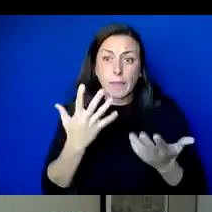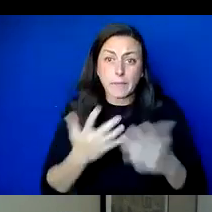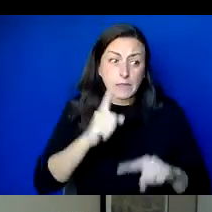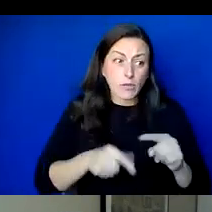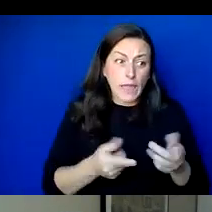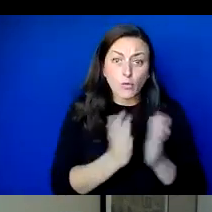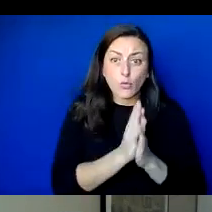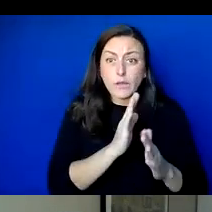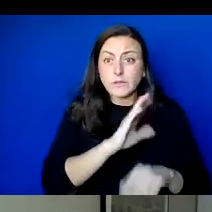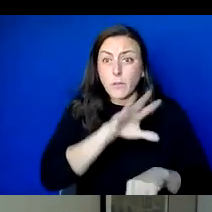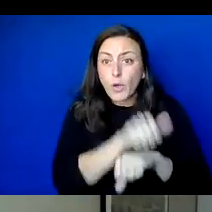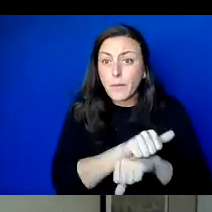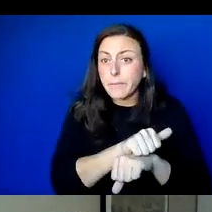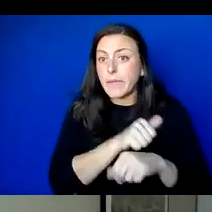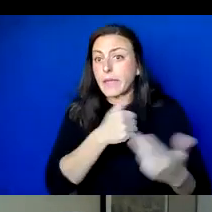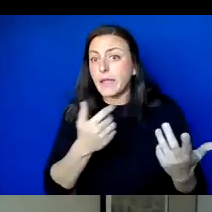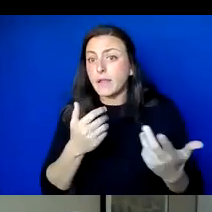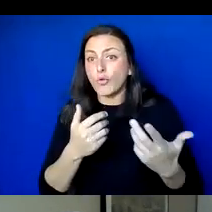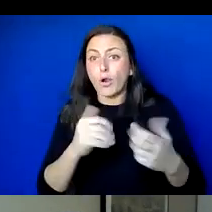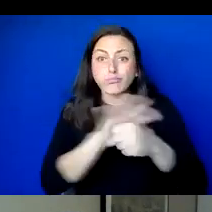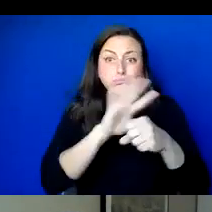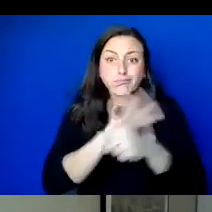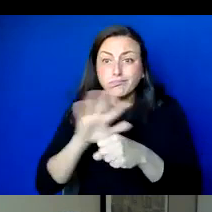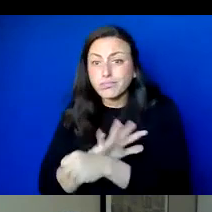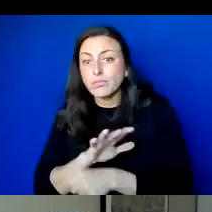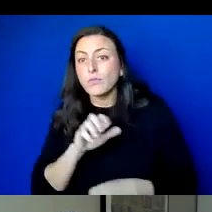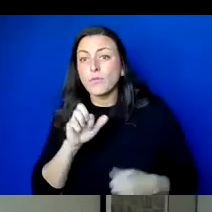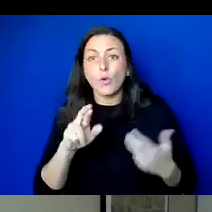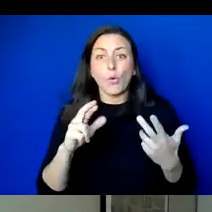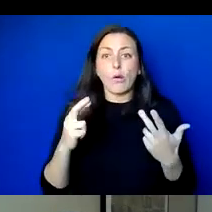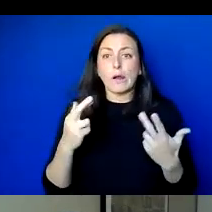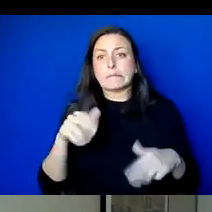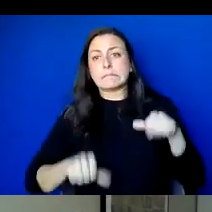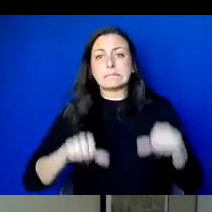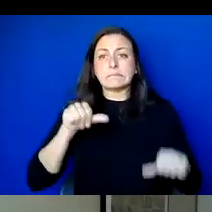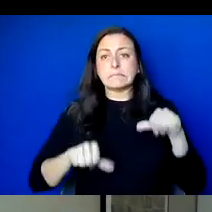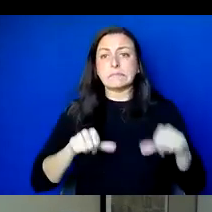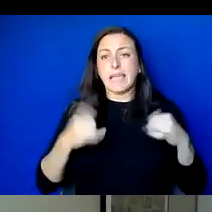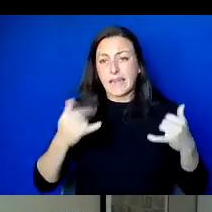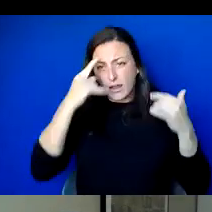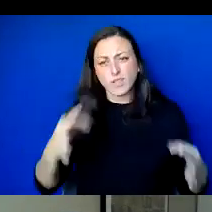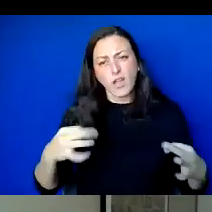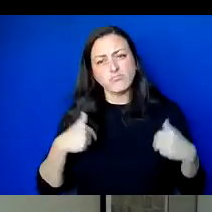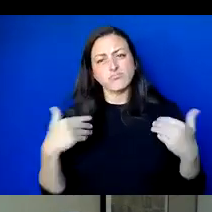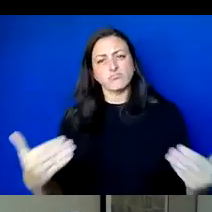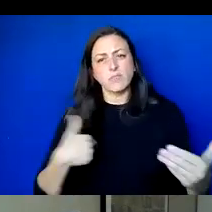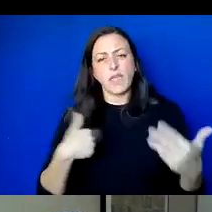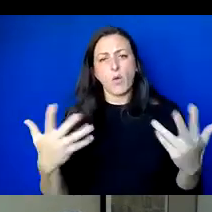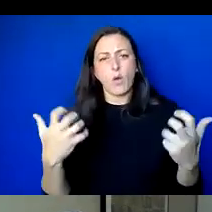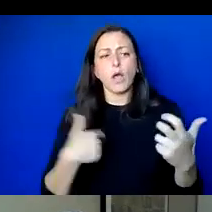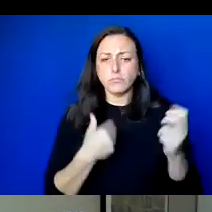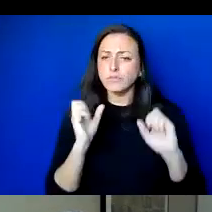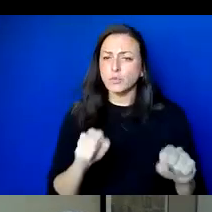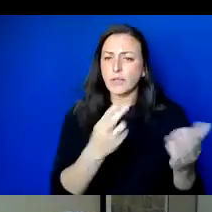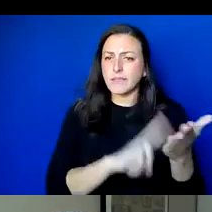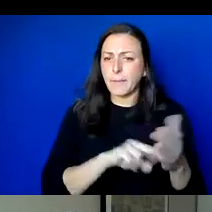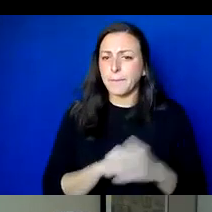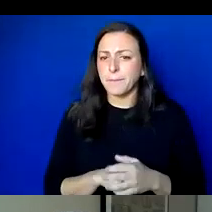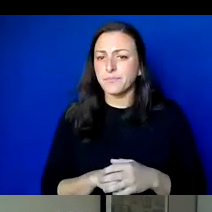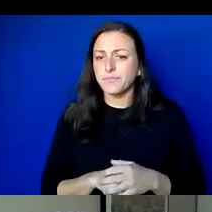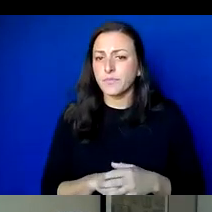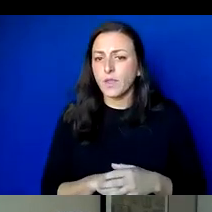vaccine, you certainly can sign up. I wouldn't say prioritization except, because of teachers